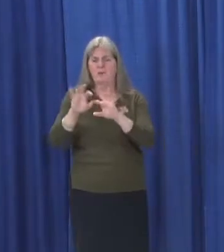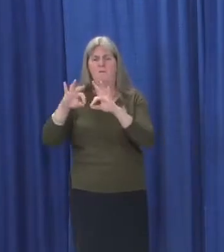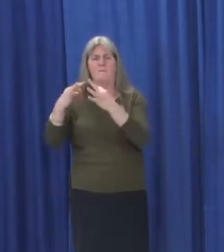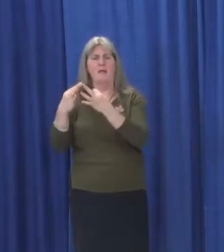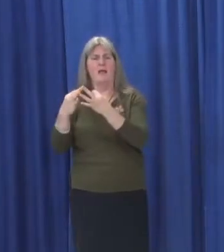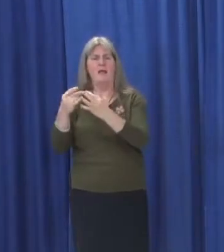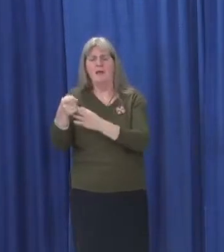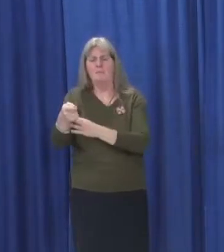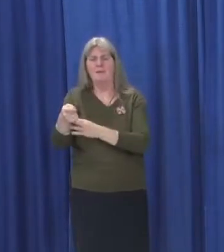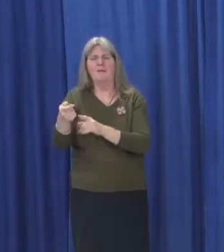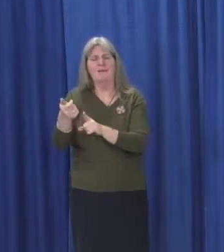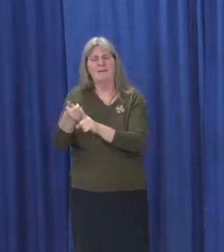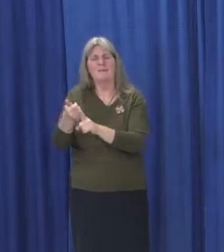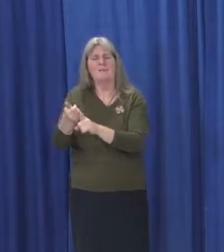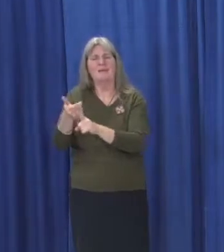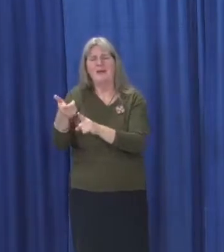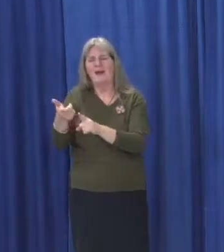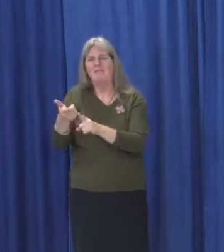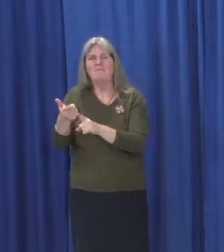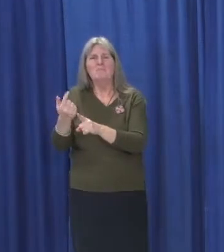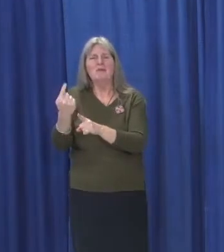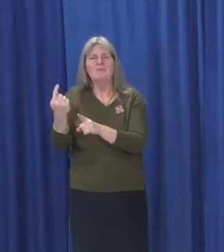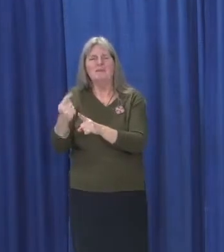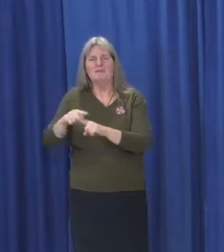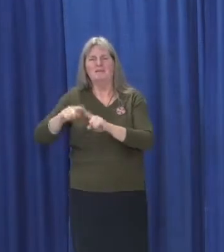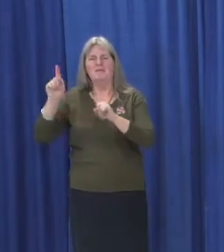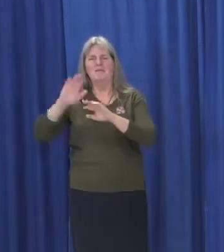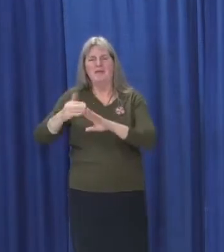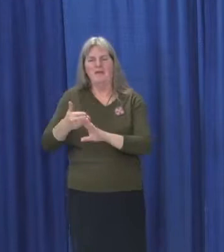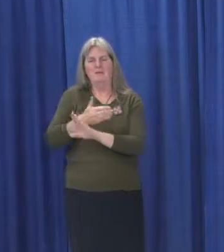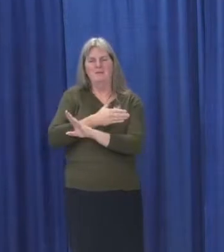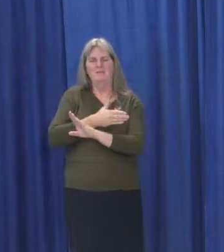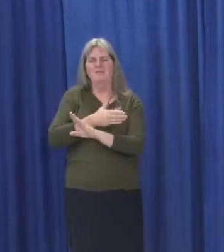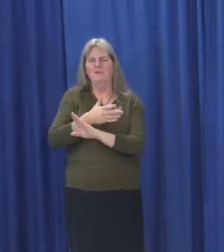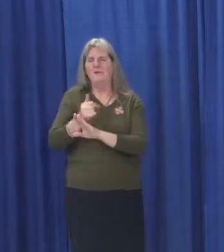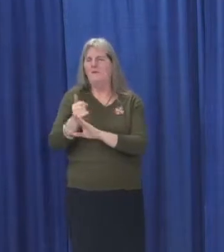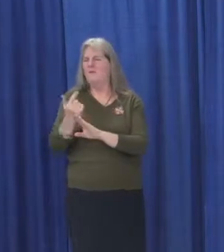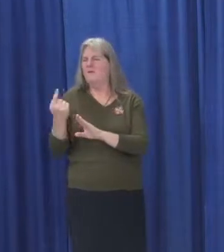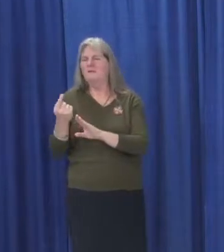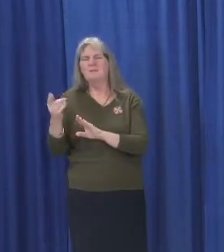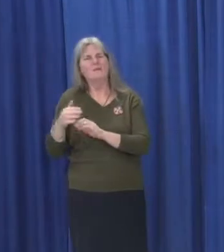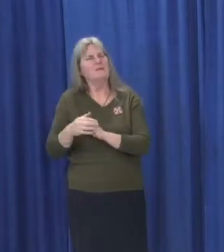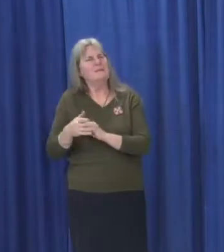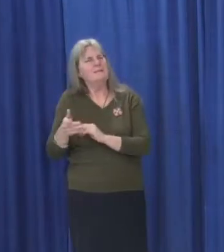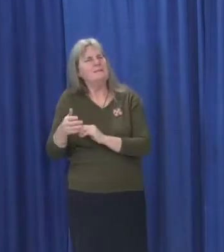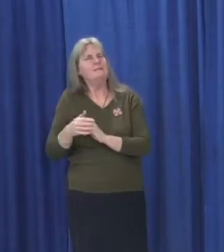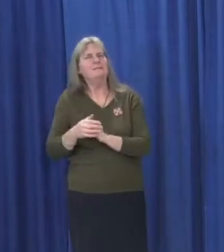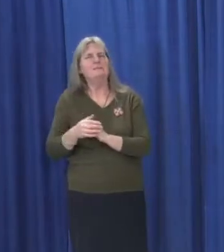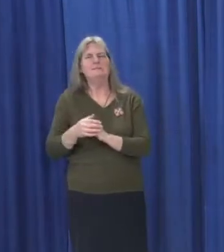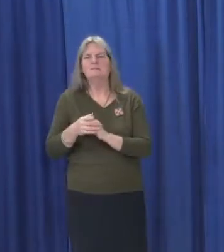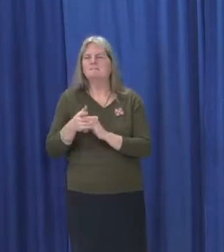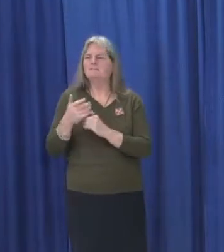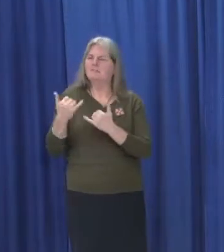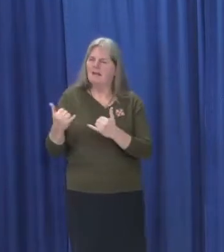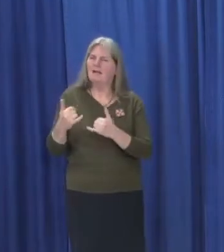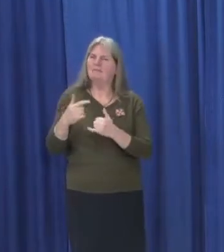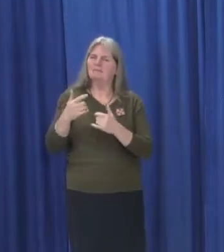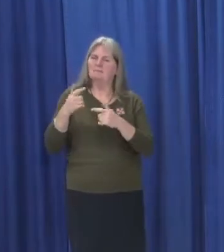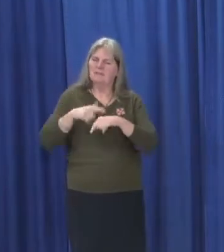people in your family perhaps who are doing something differently than what you would like or expect, this is a time